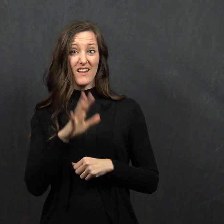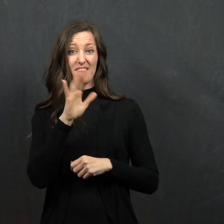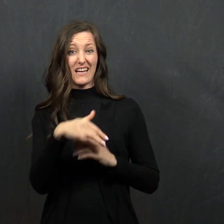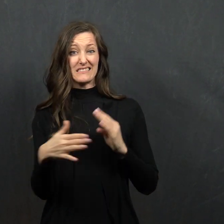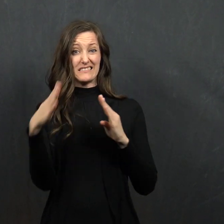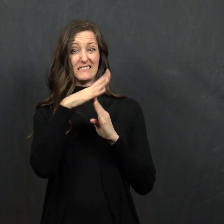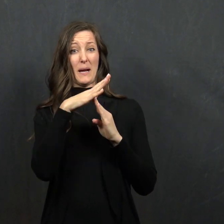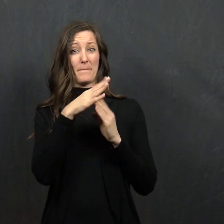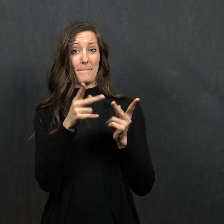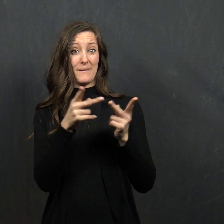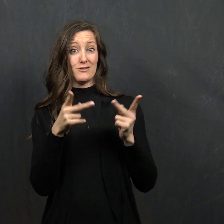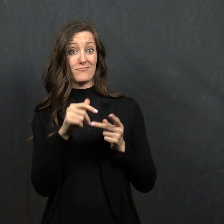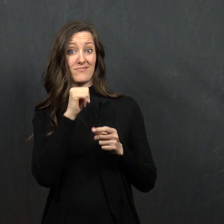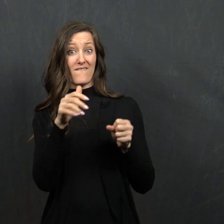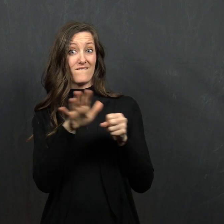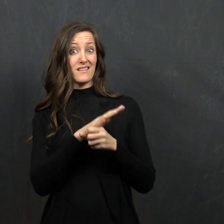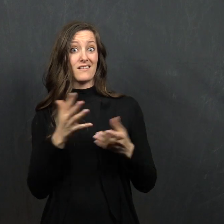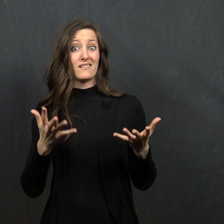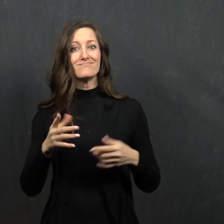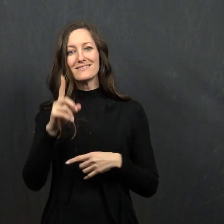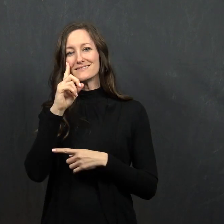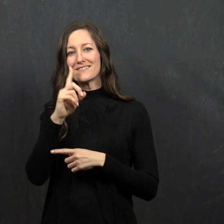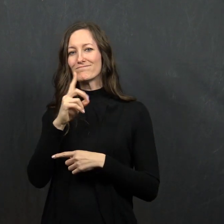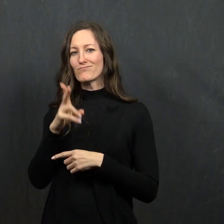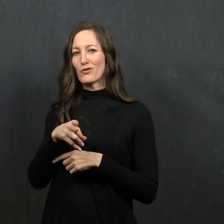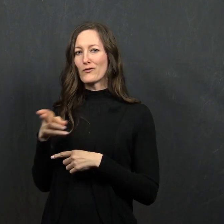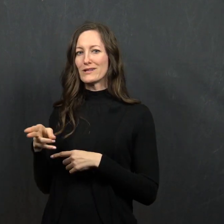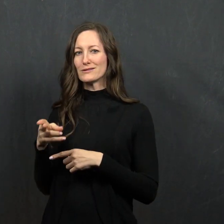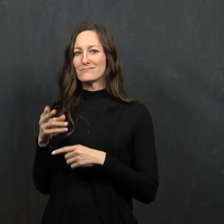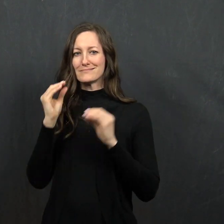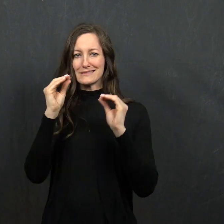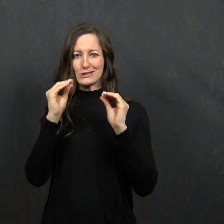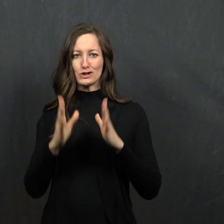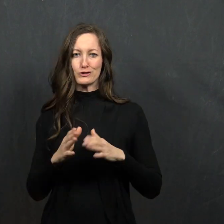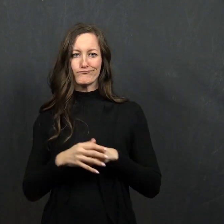D/deaf or hard of hearing teaching positions were at the top of this list.